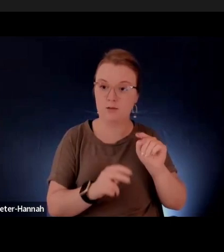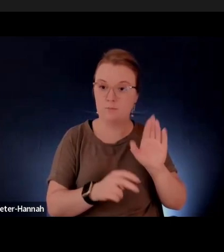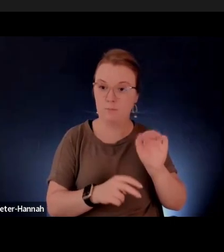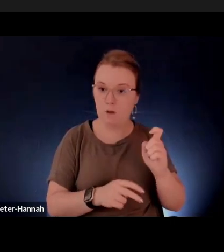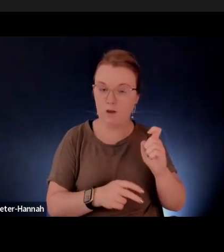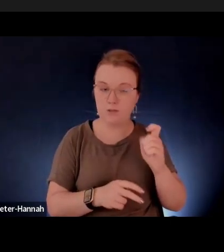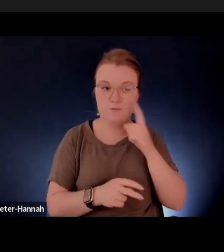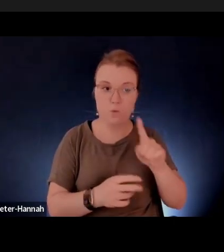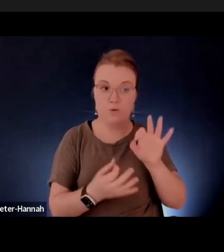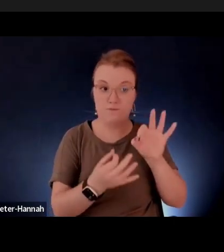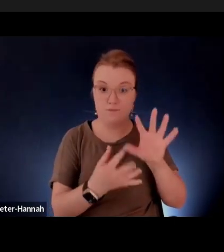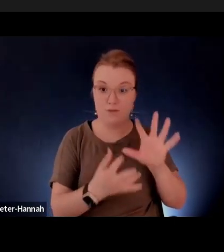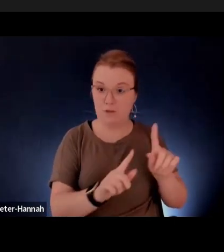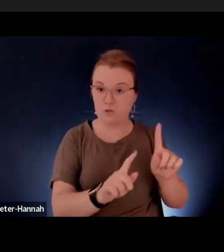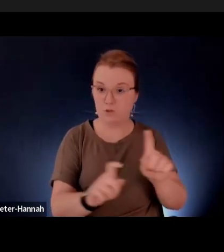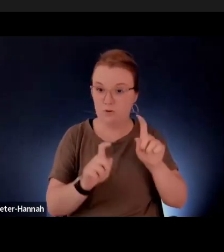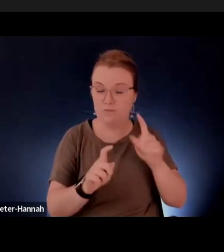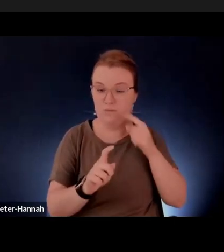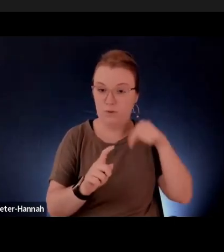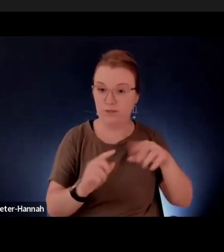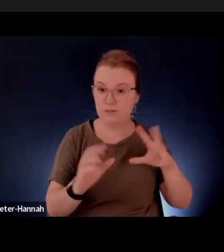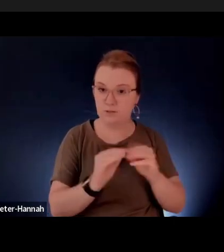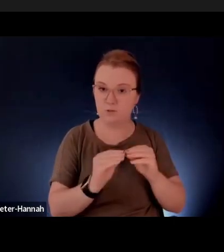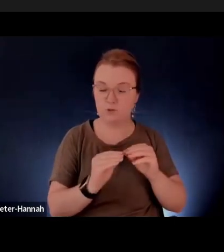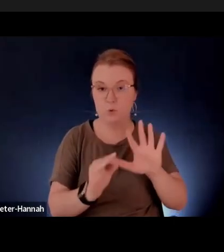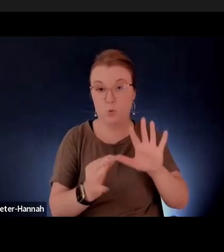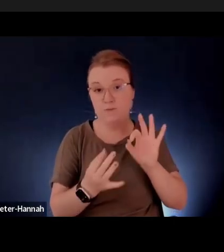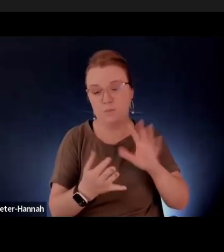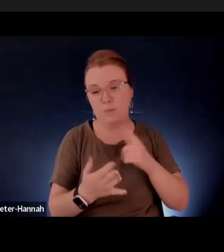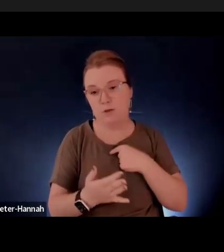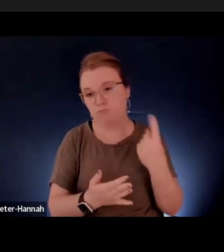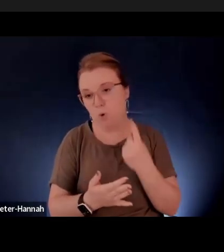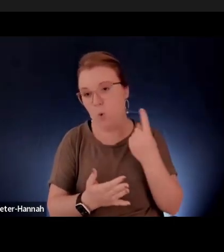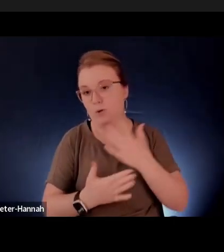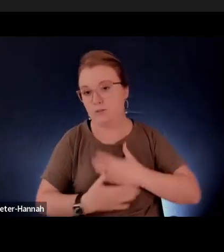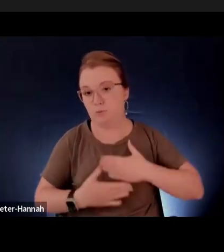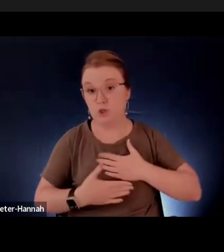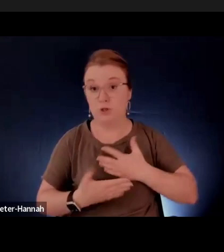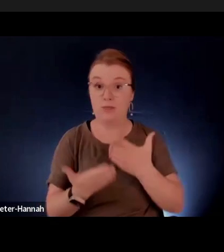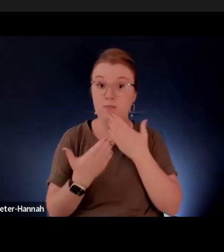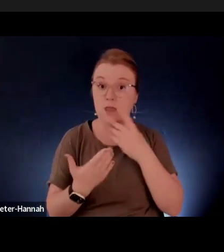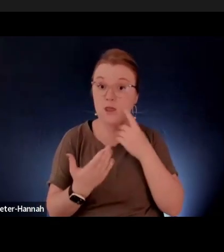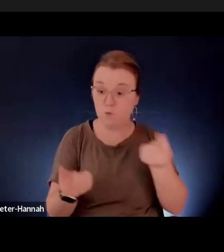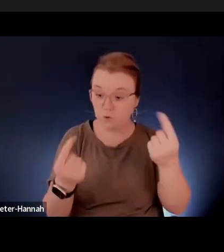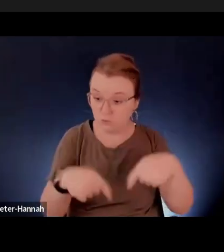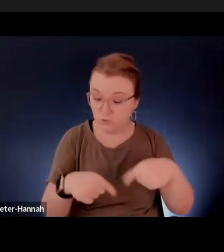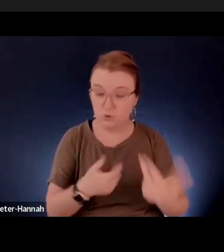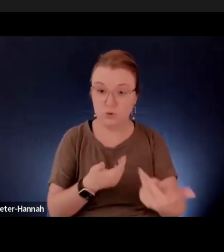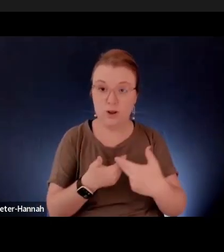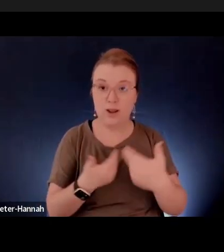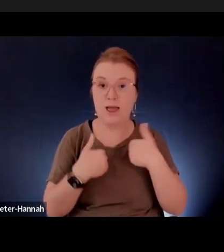Your feedback is always appreciated. And thank you all for being here. Have a wonderful rest of your day.